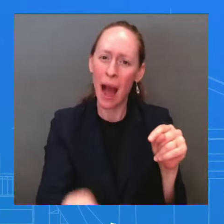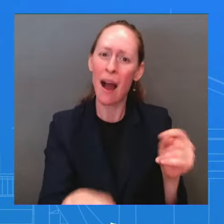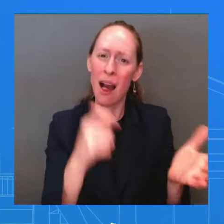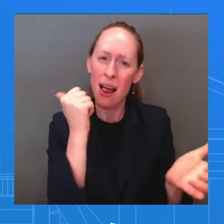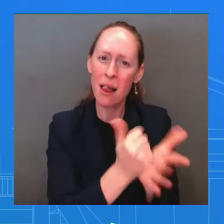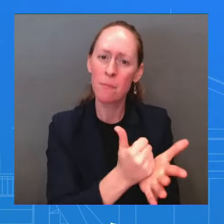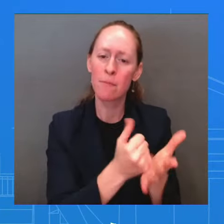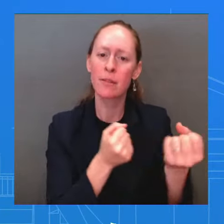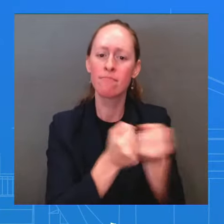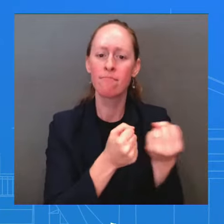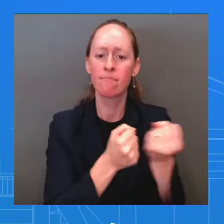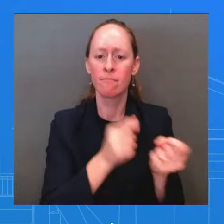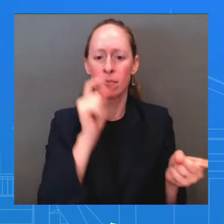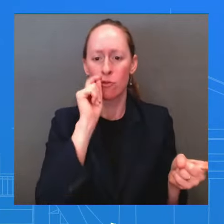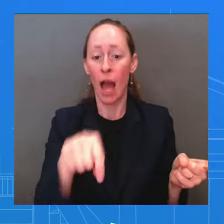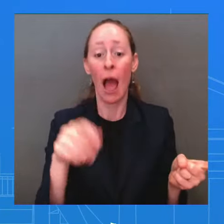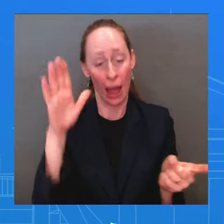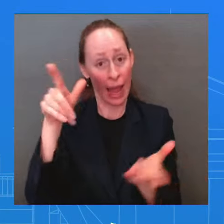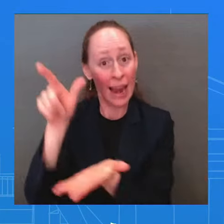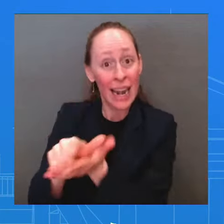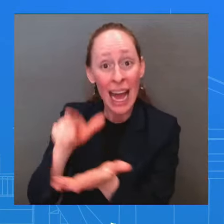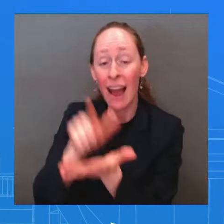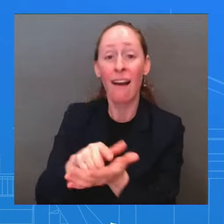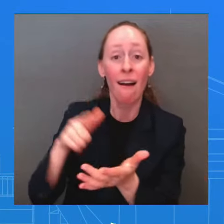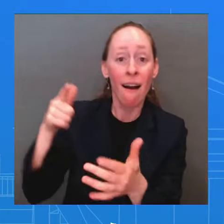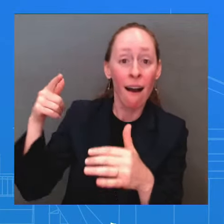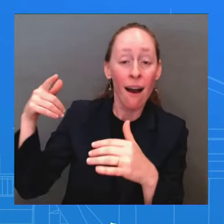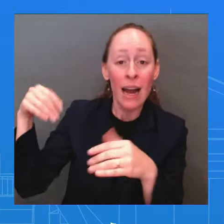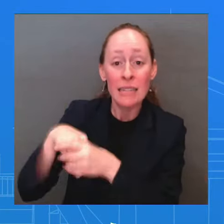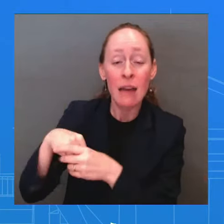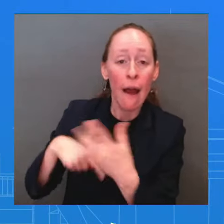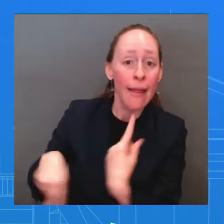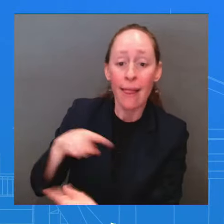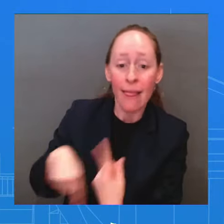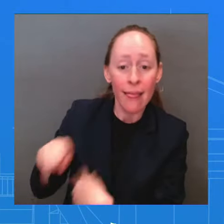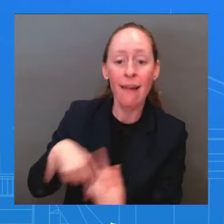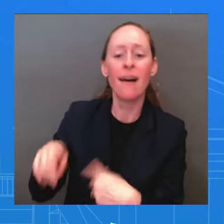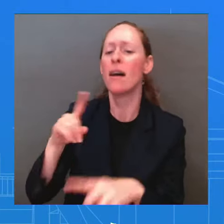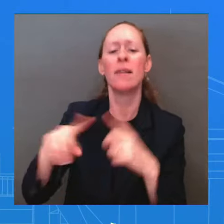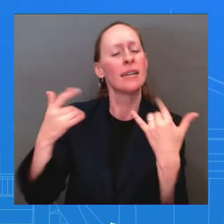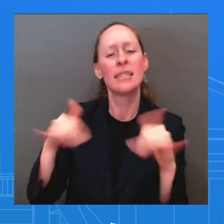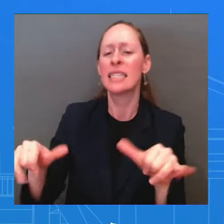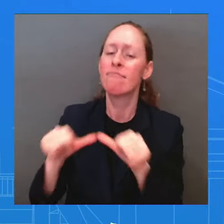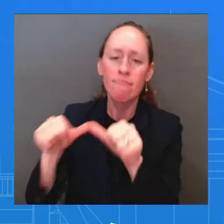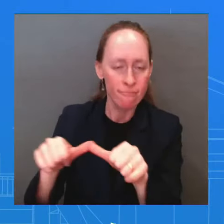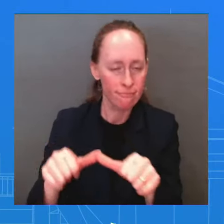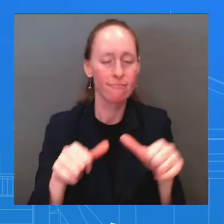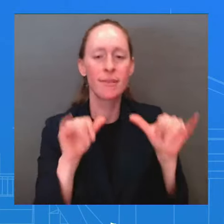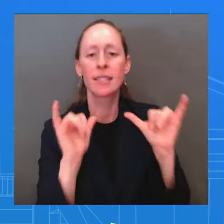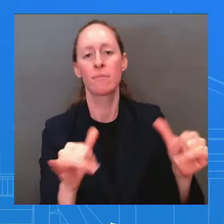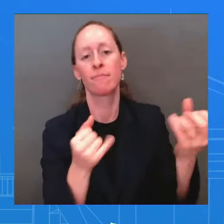that at the end of the day, the United States will be able to continue to deliver for Ukraine and continue to be able to lead a diverse coalition of countries